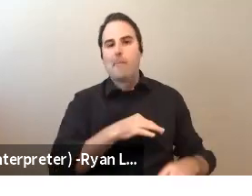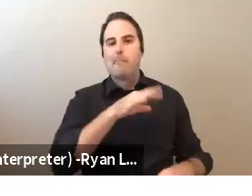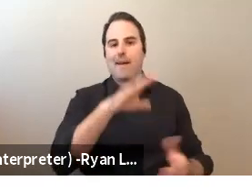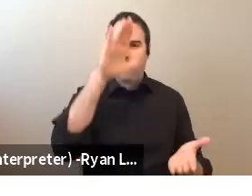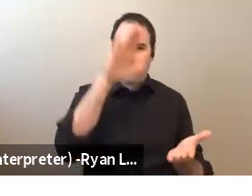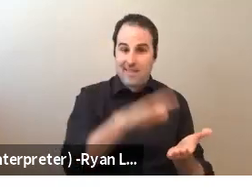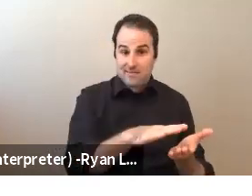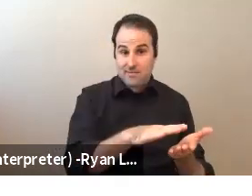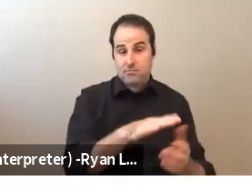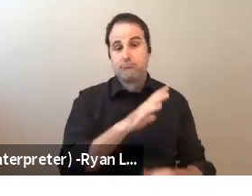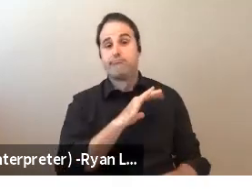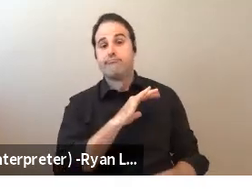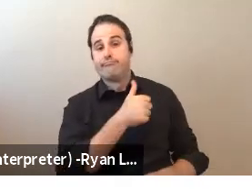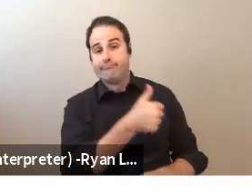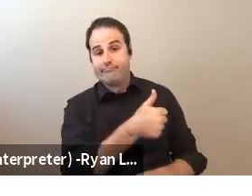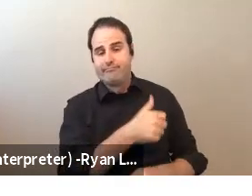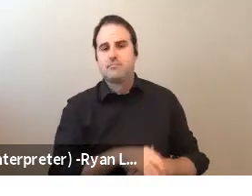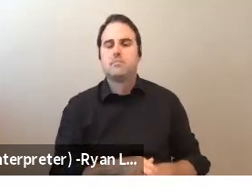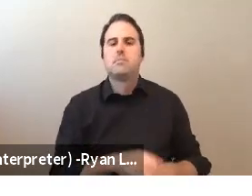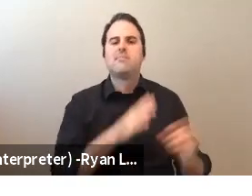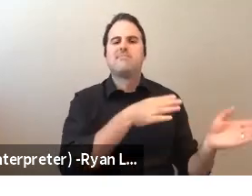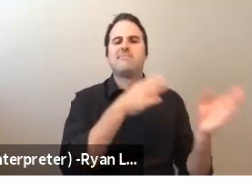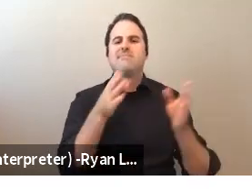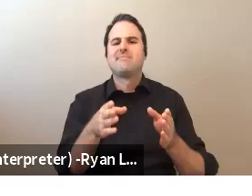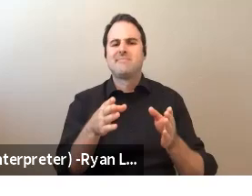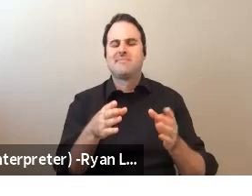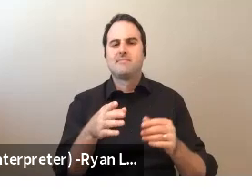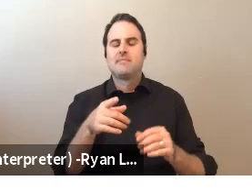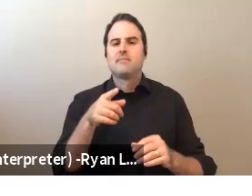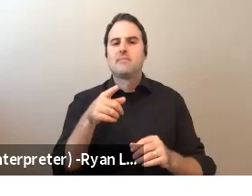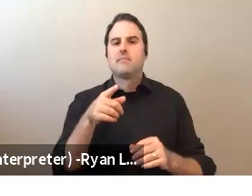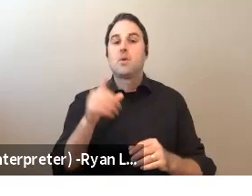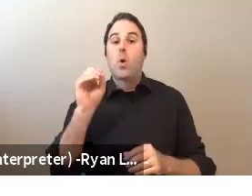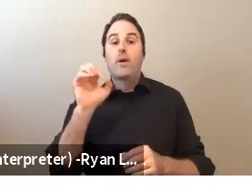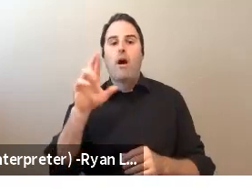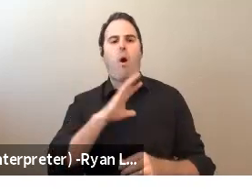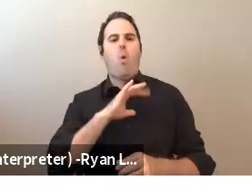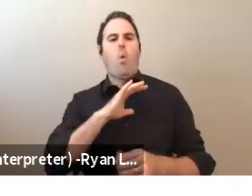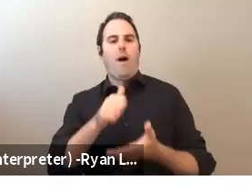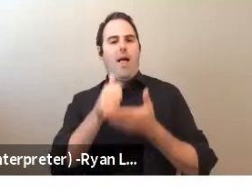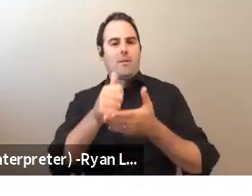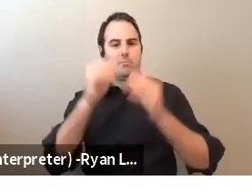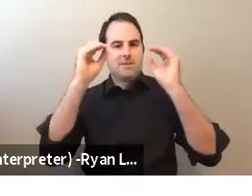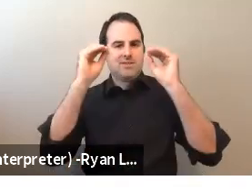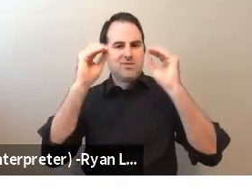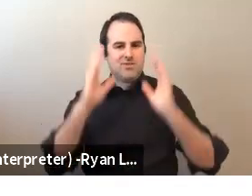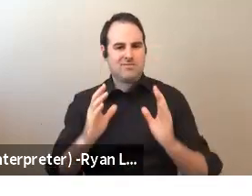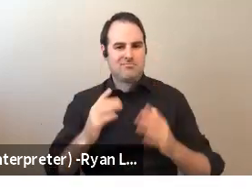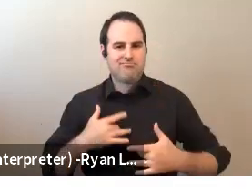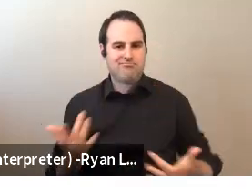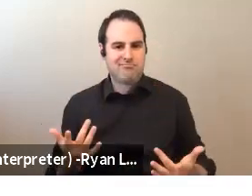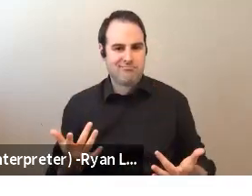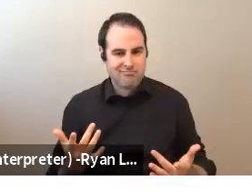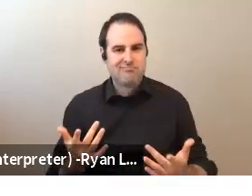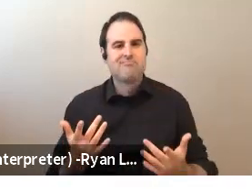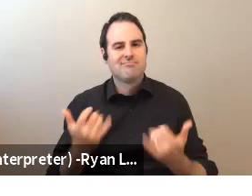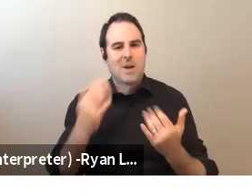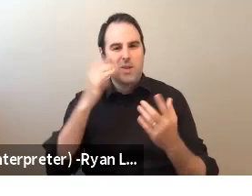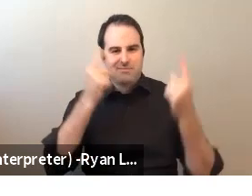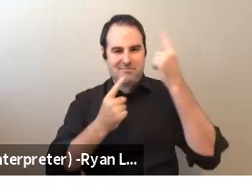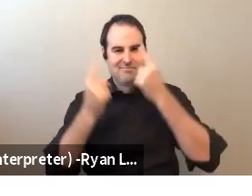Sally Potter: So now I want you to think about some of the advantages for instructors and I kind of already hinted at one of the advantages.